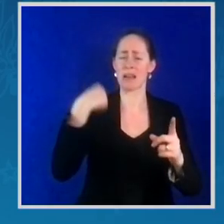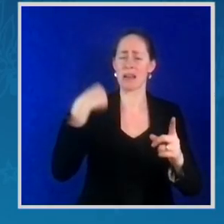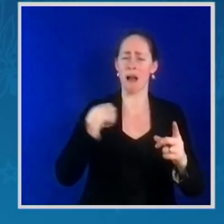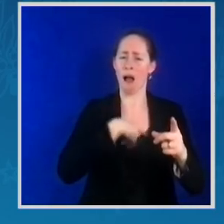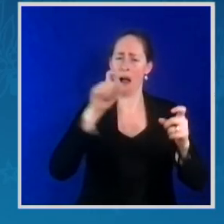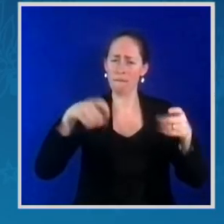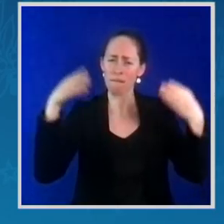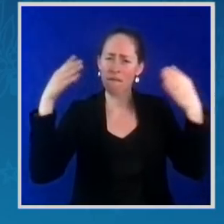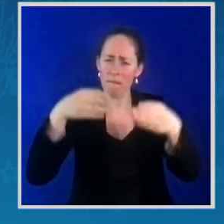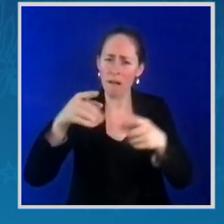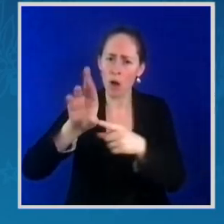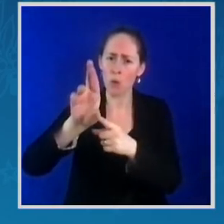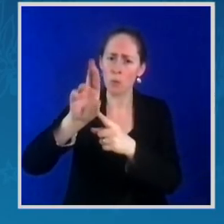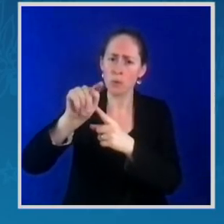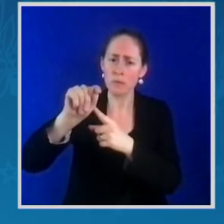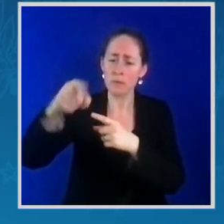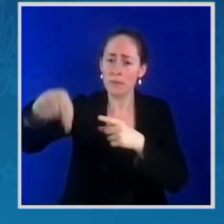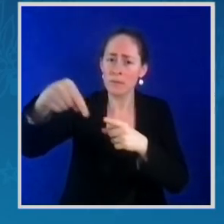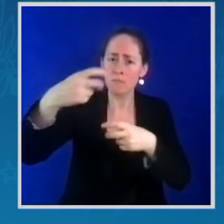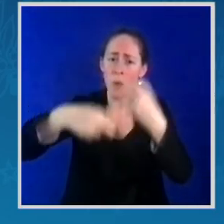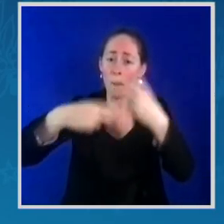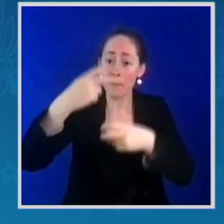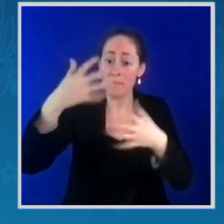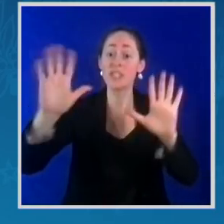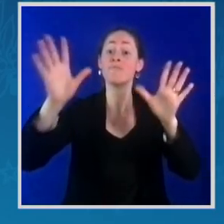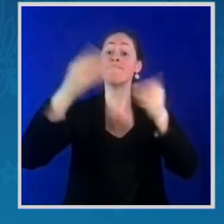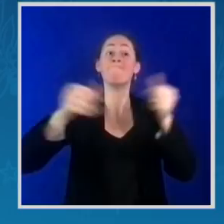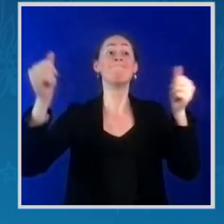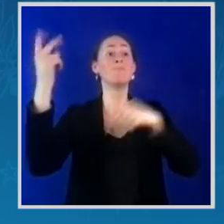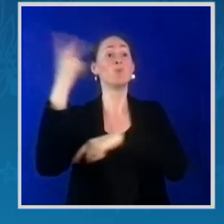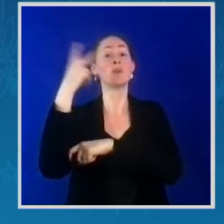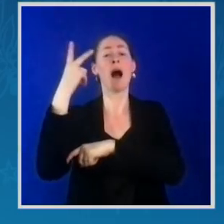This is an issue that is long standing is in many cases generational,